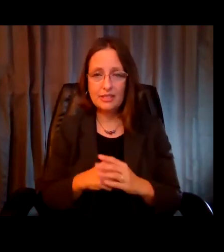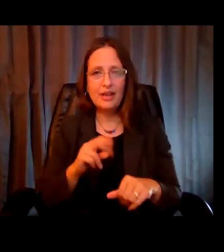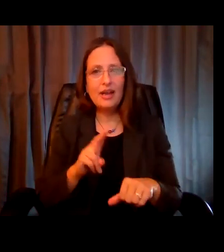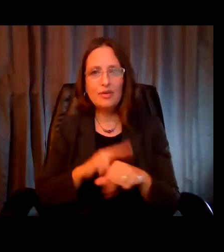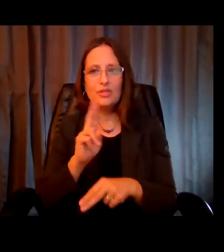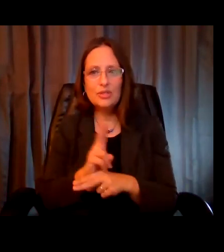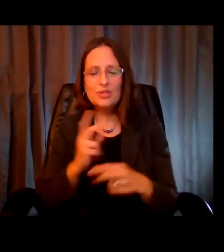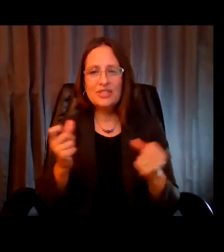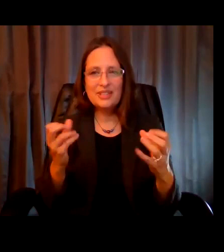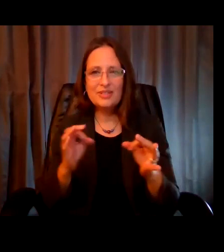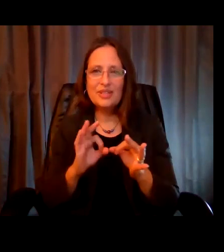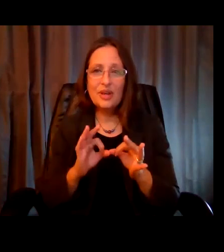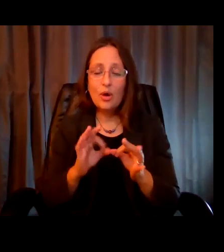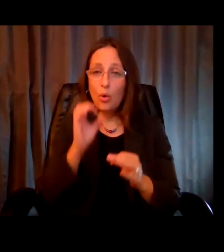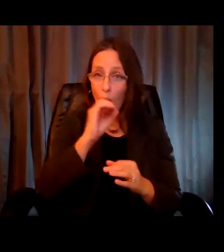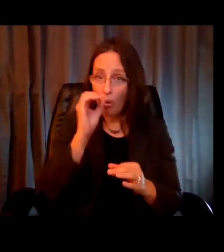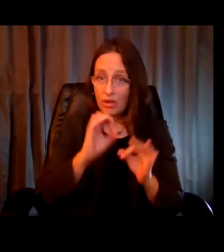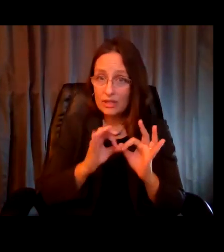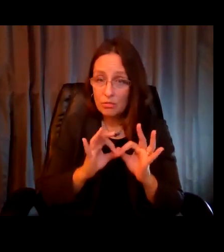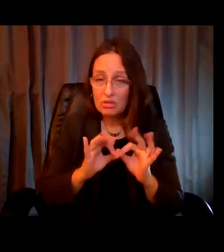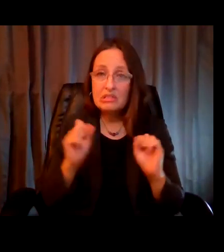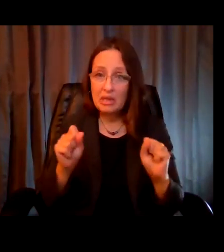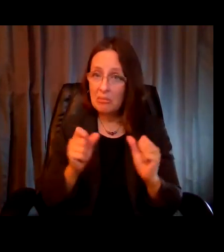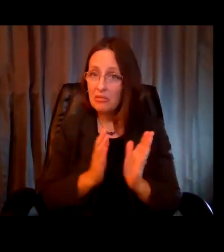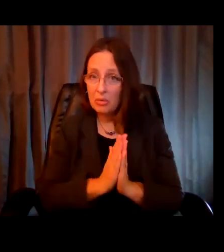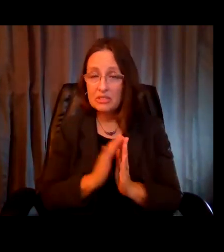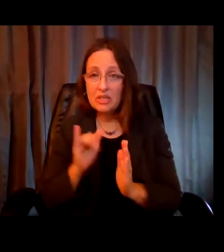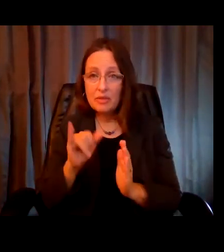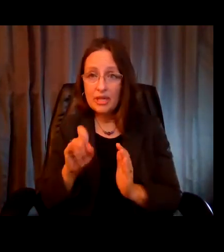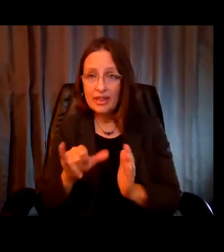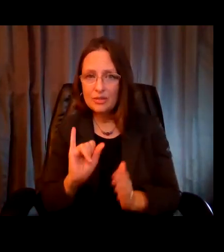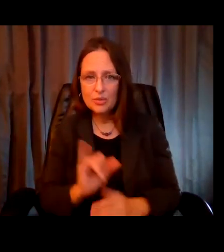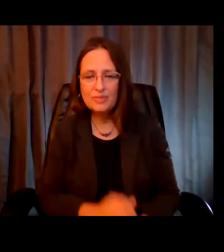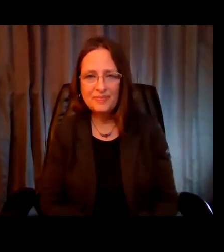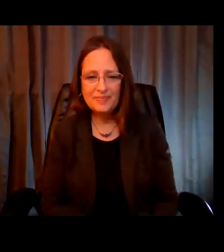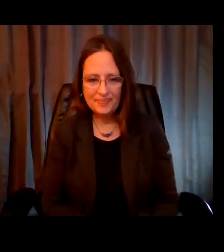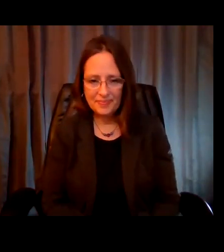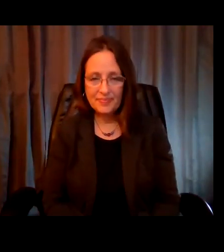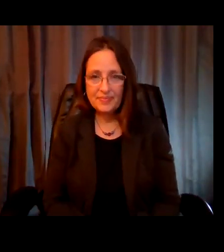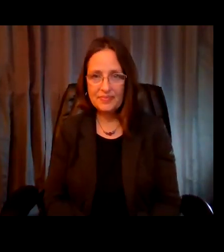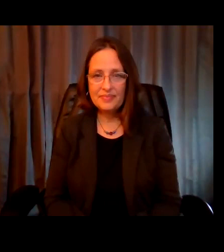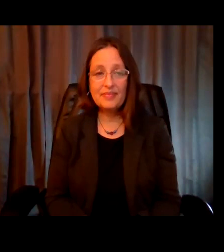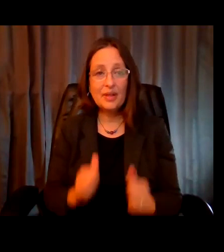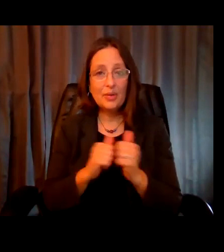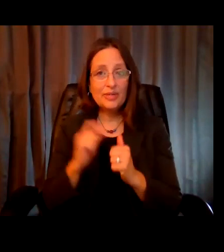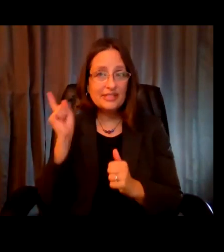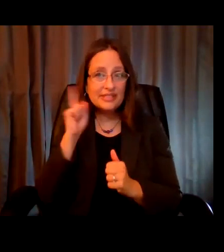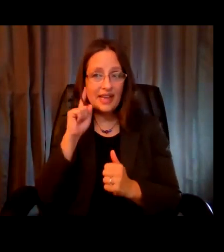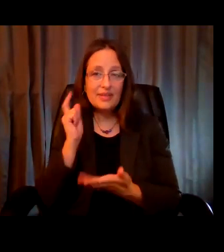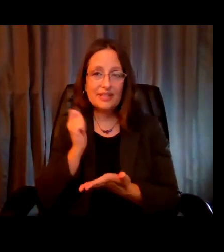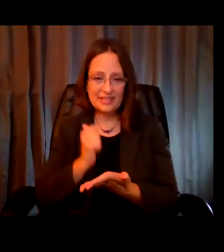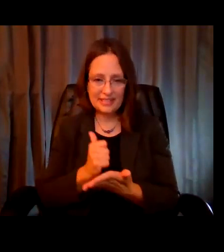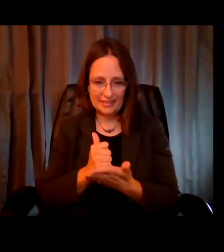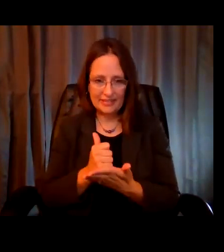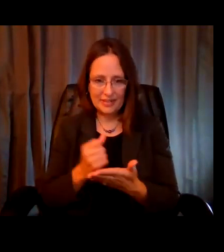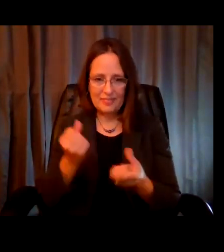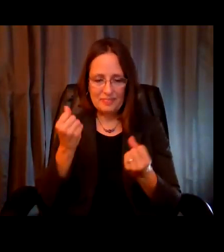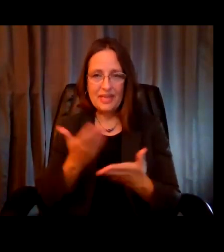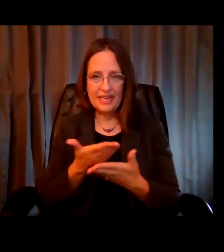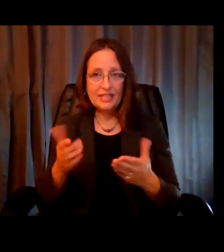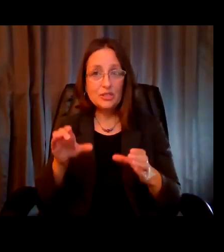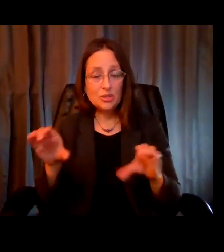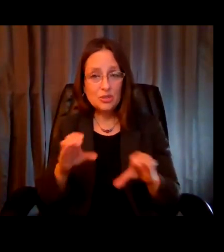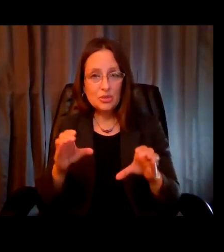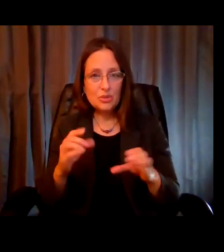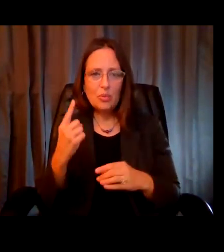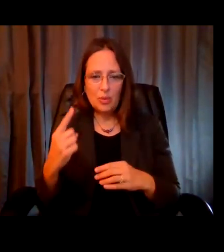to ear buds or hearing aids. Work with your audiologist to find what's best for you. Here